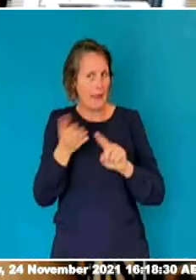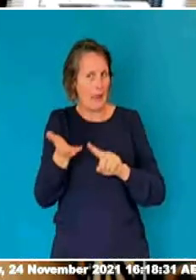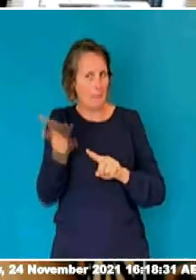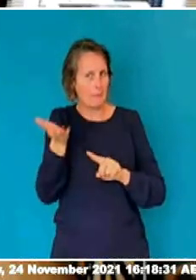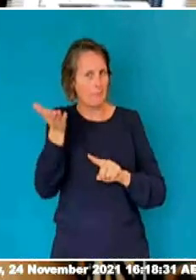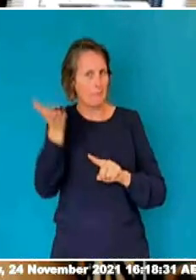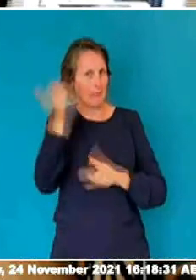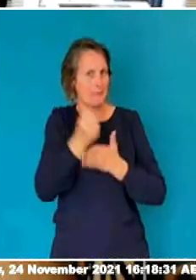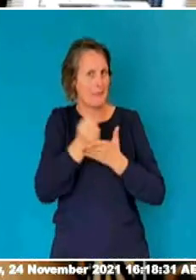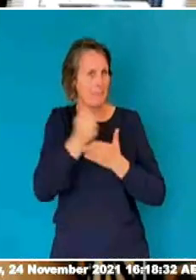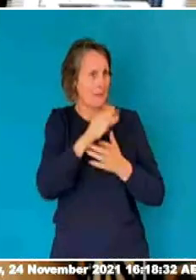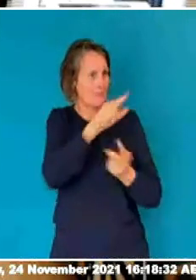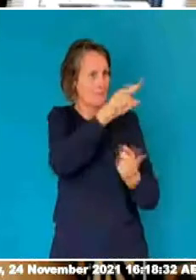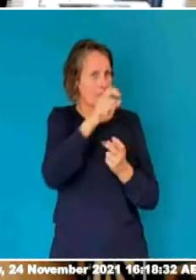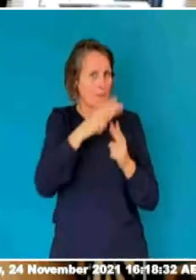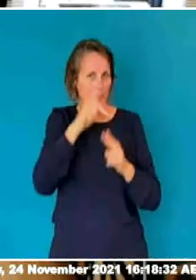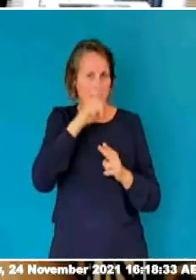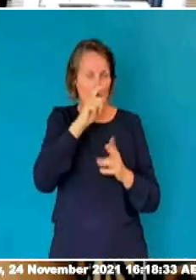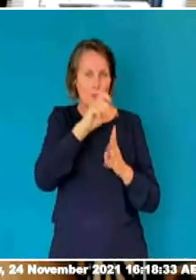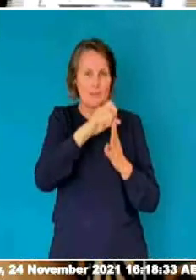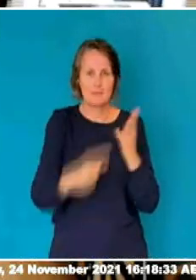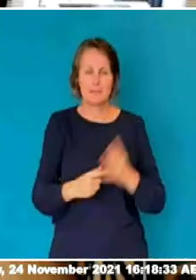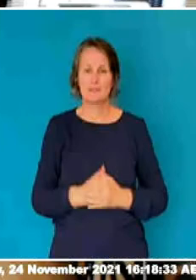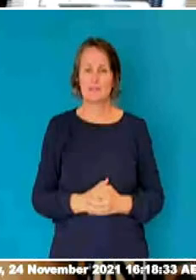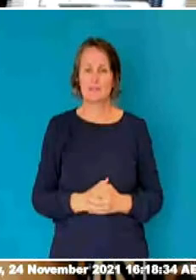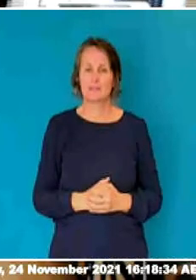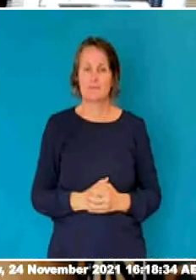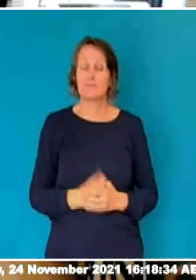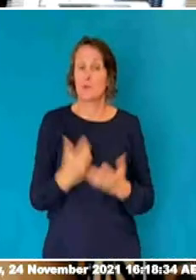head? MS DAVIES: We do, Commissioner.